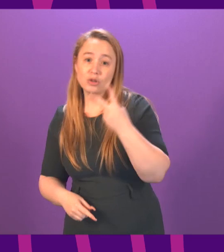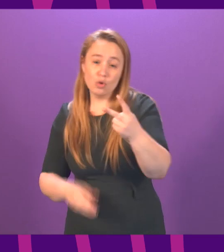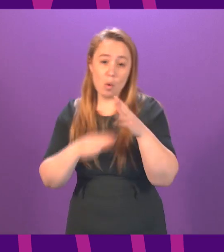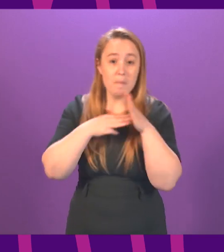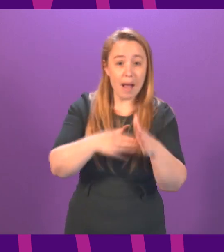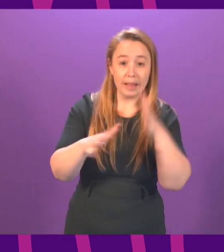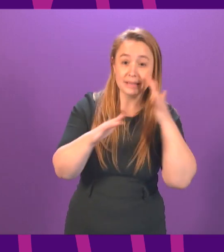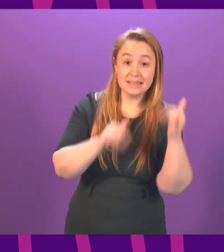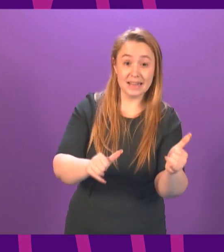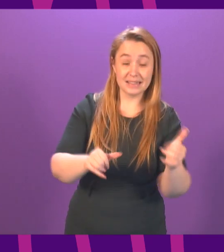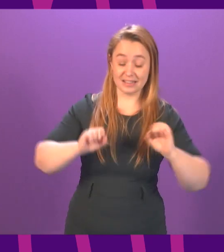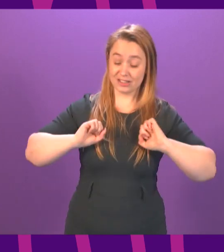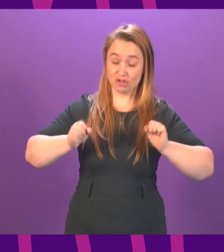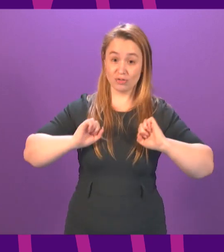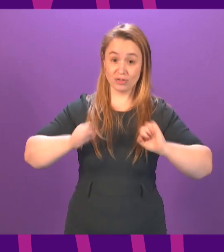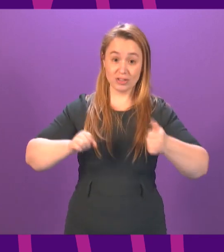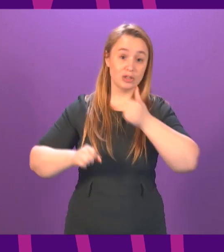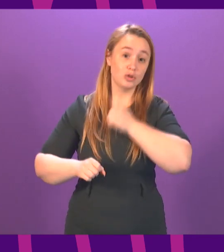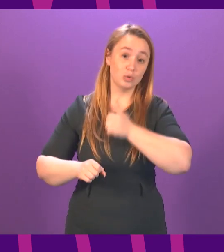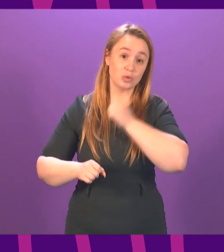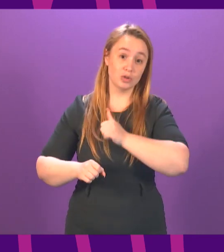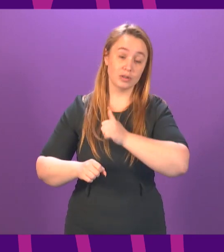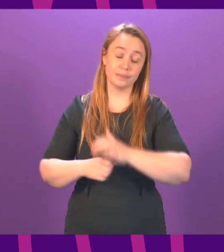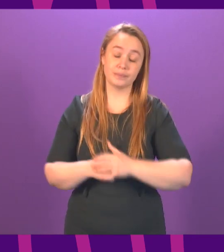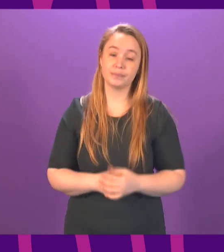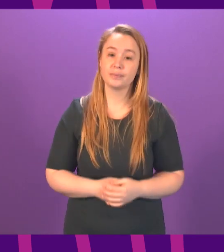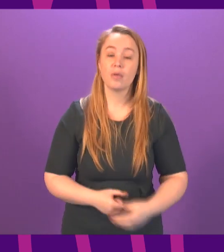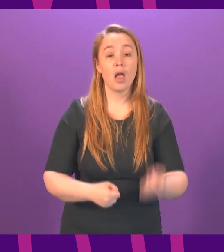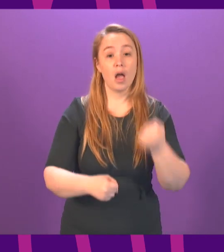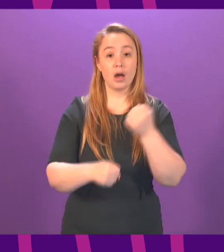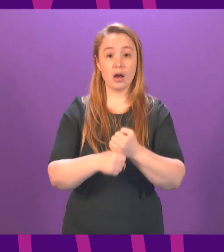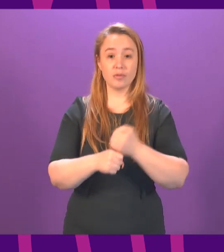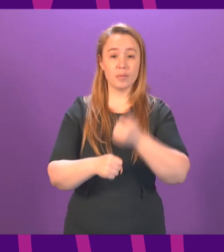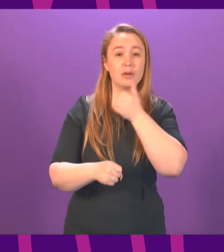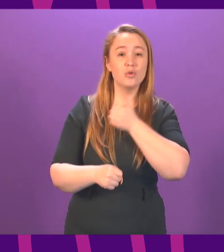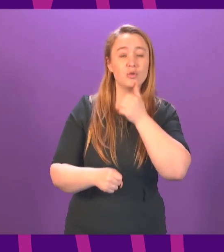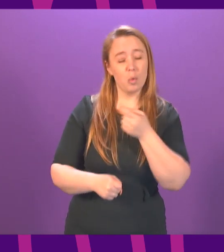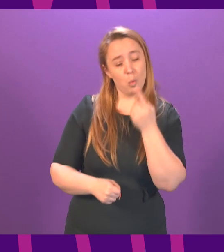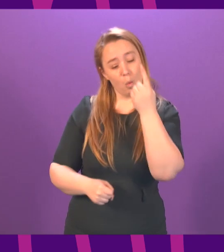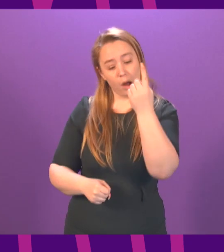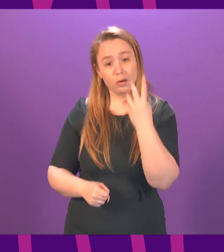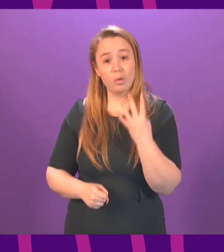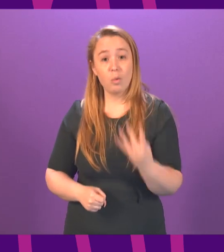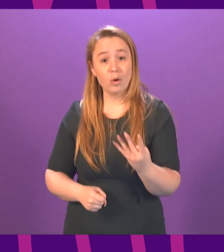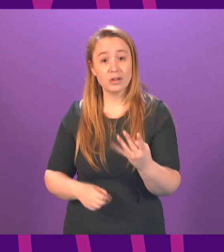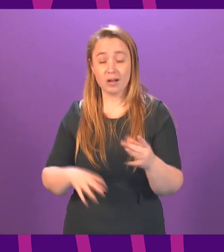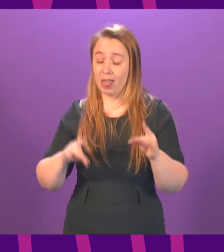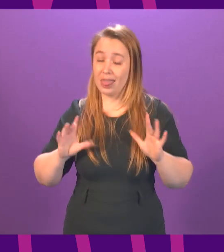tests that have not been used. The Government is sometimes only using a quarter of the capacity.